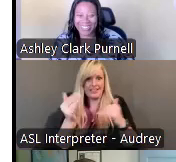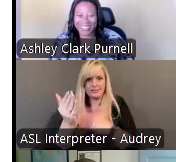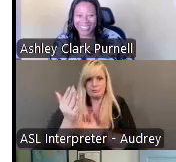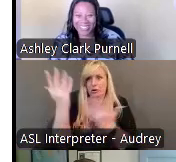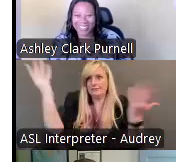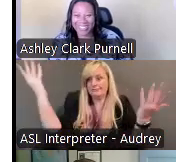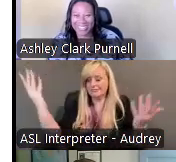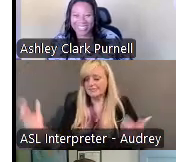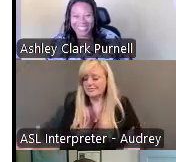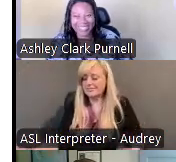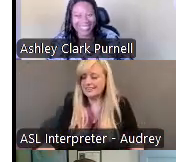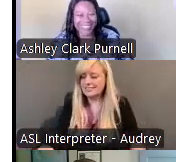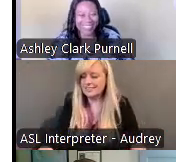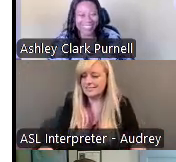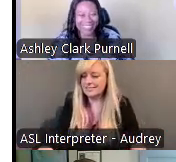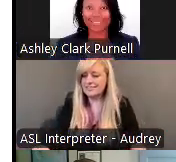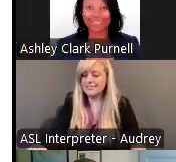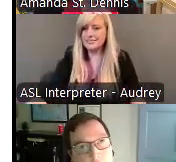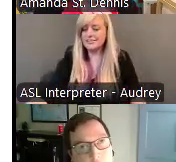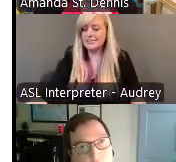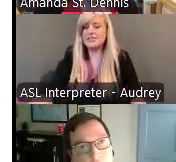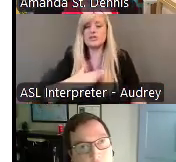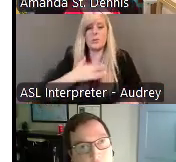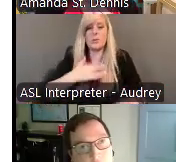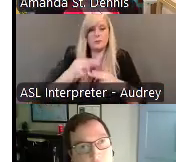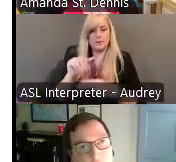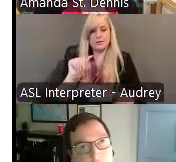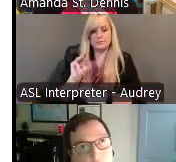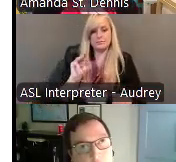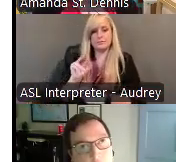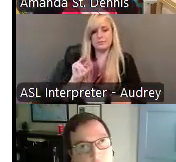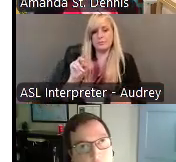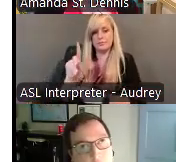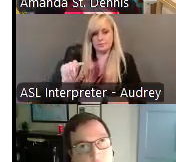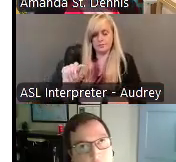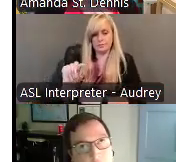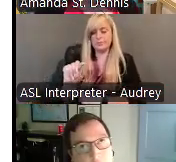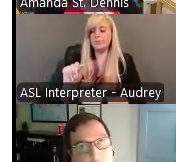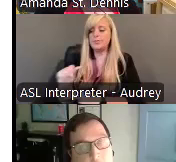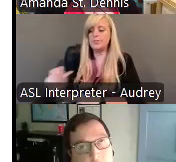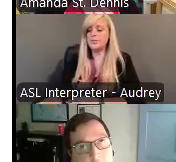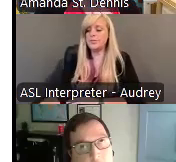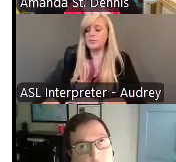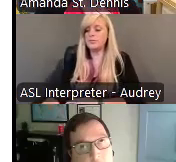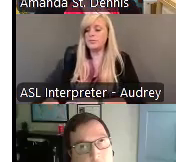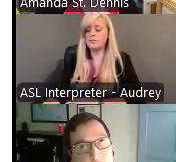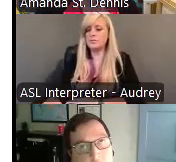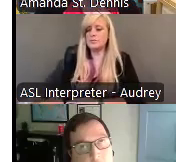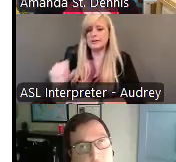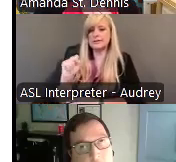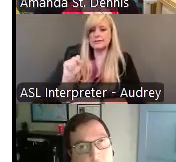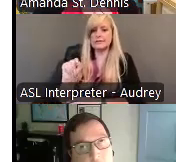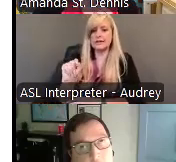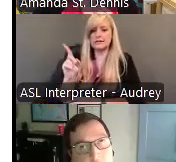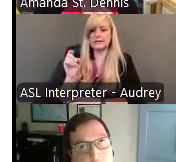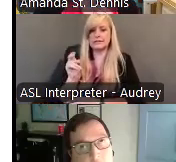Amanda St. Dennis: So my name's Amanda St. Dennis. I am a white woman,